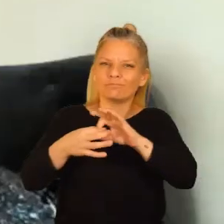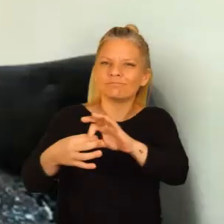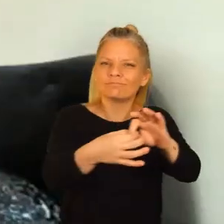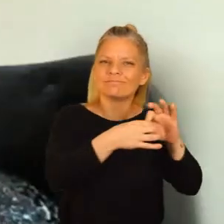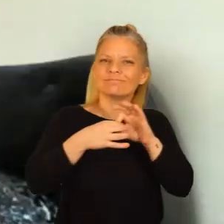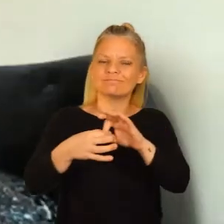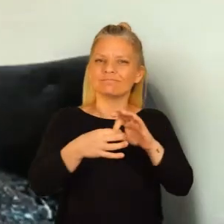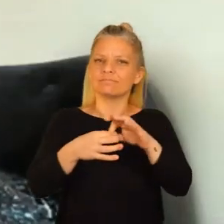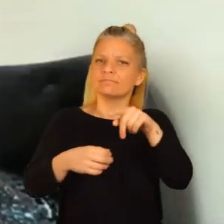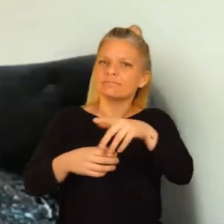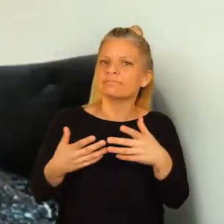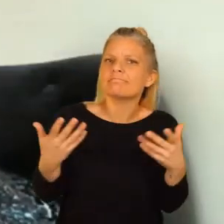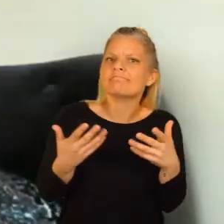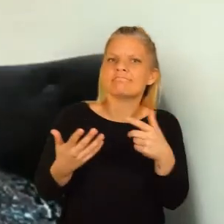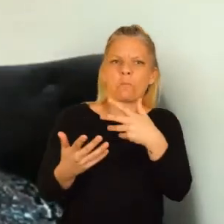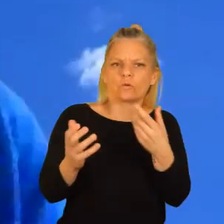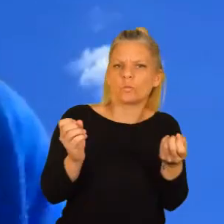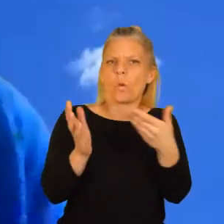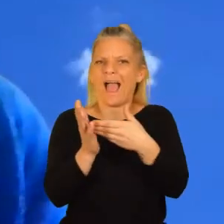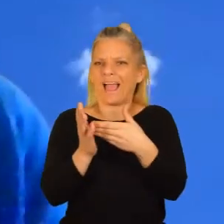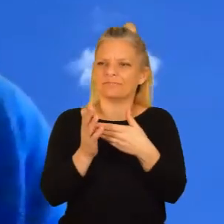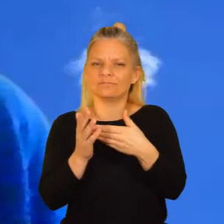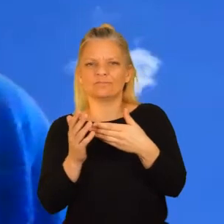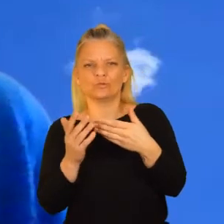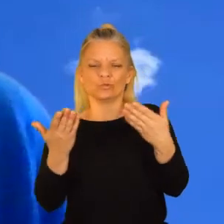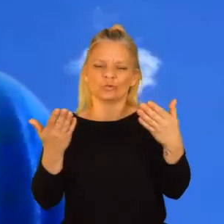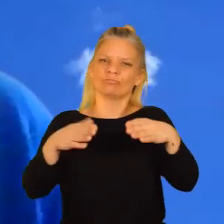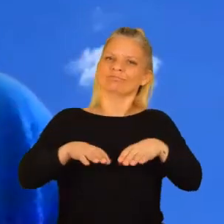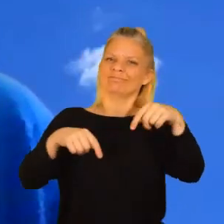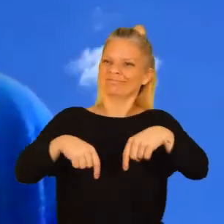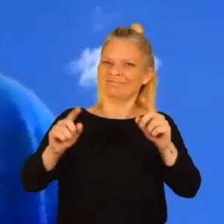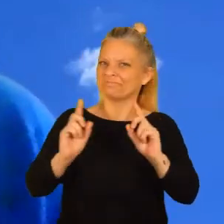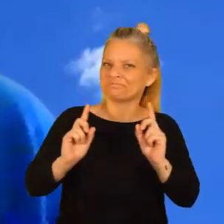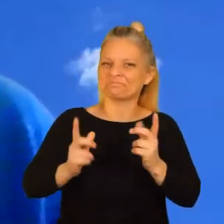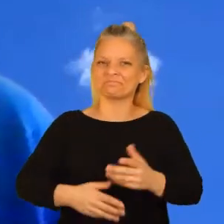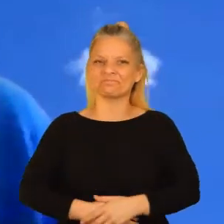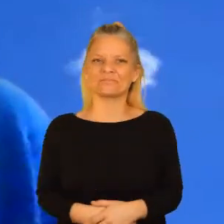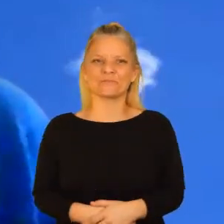Is there anything else that you would like to share just as a um as a closing?